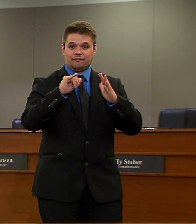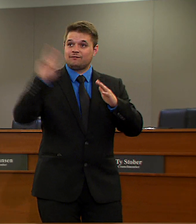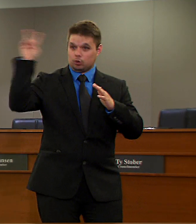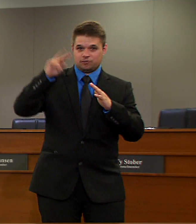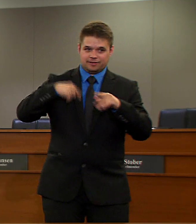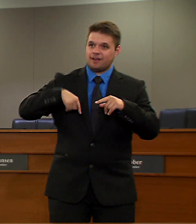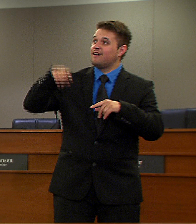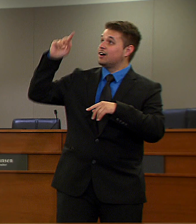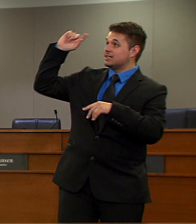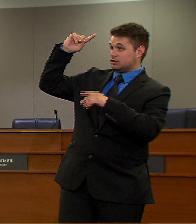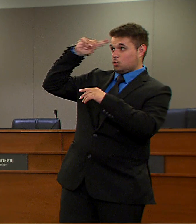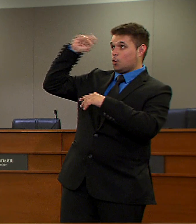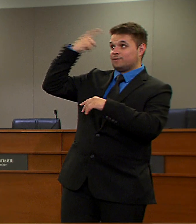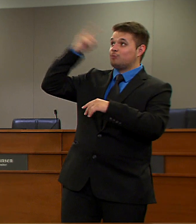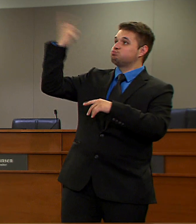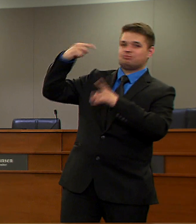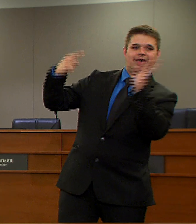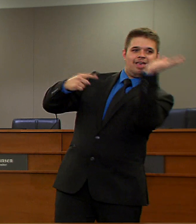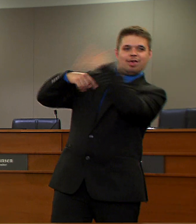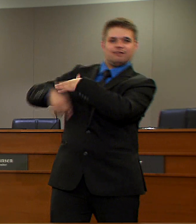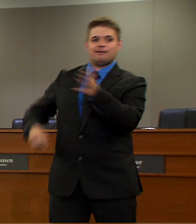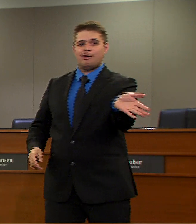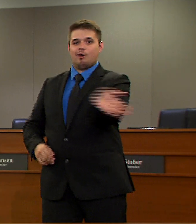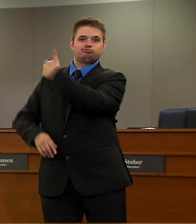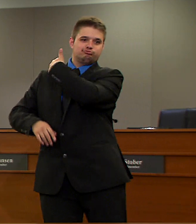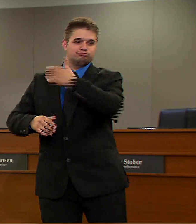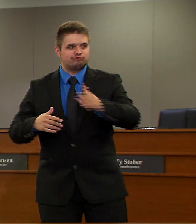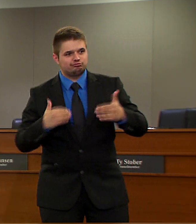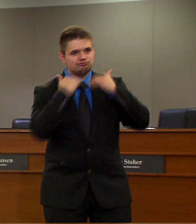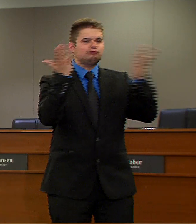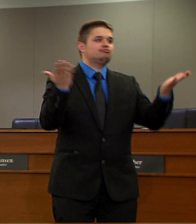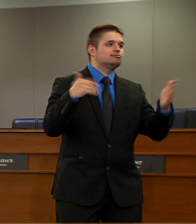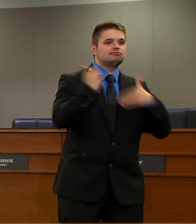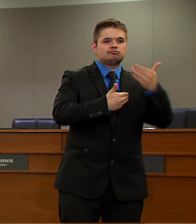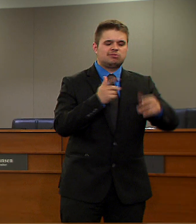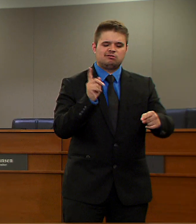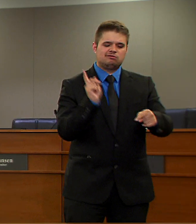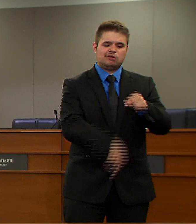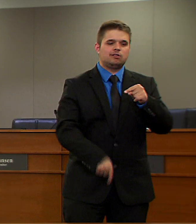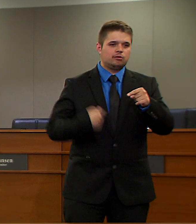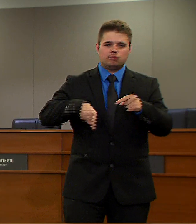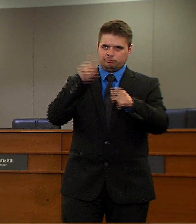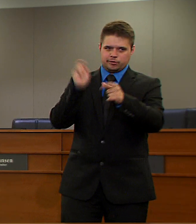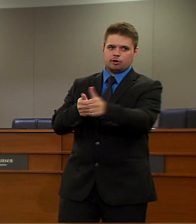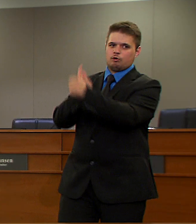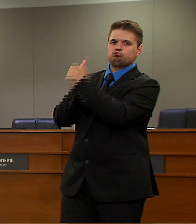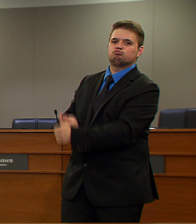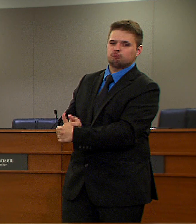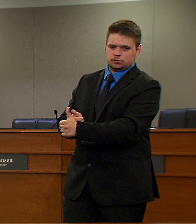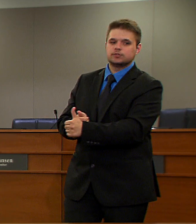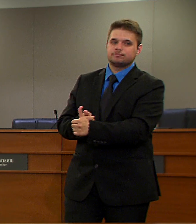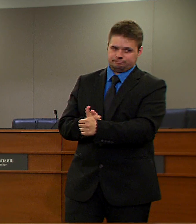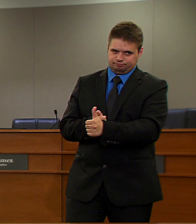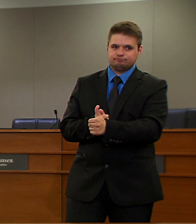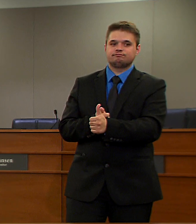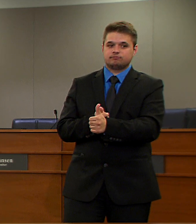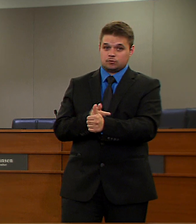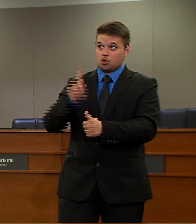All of us must abide by our state law. The Governor's orders and regulations as a result of